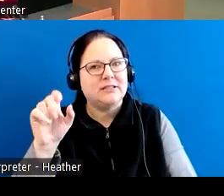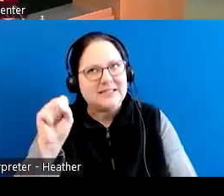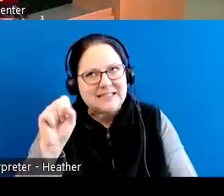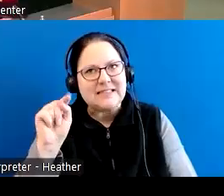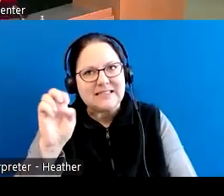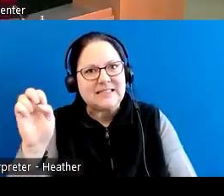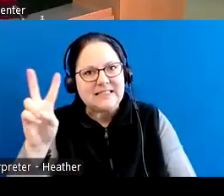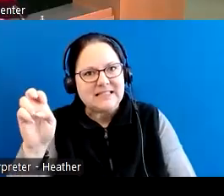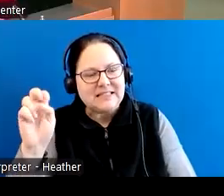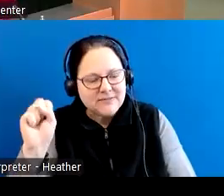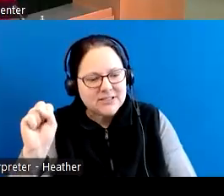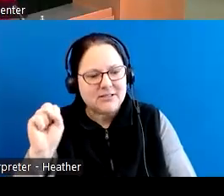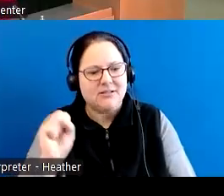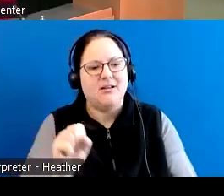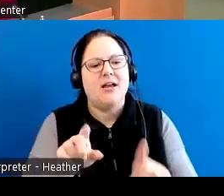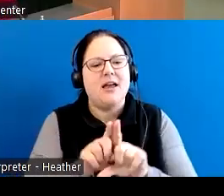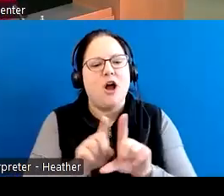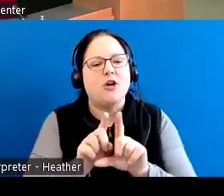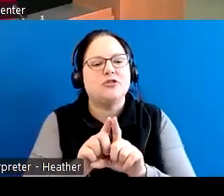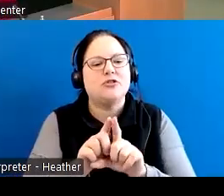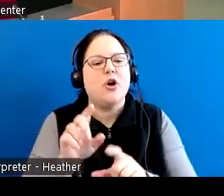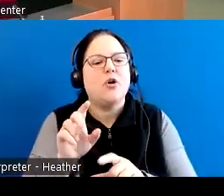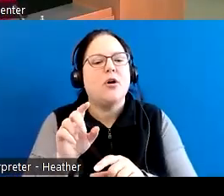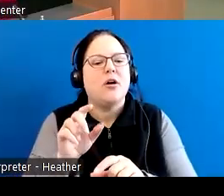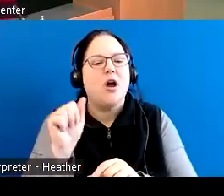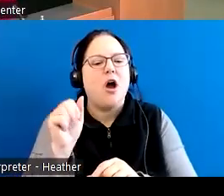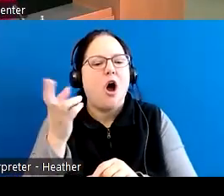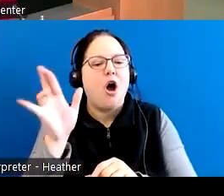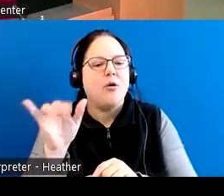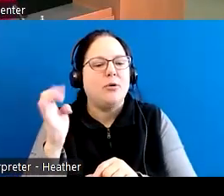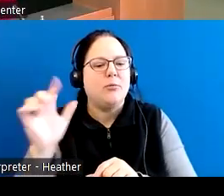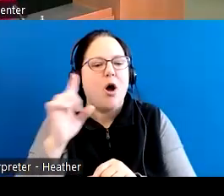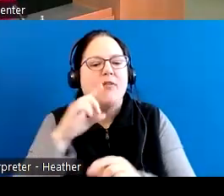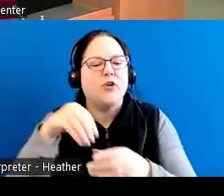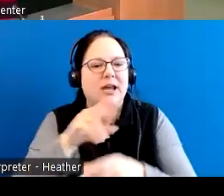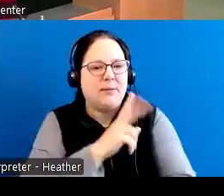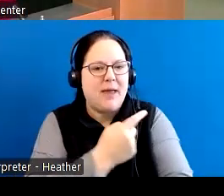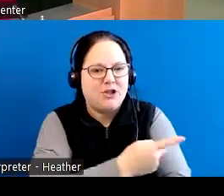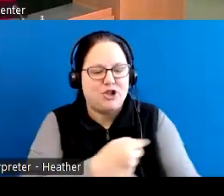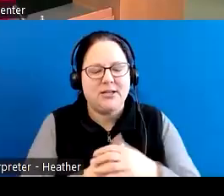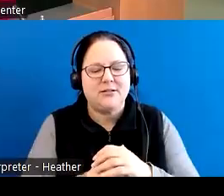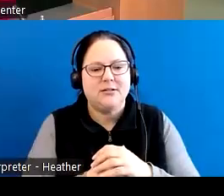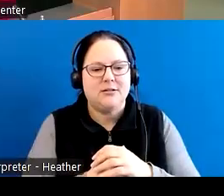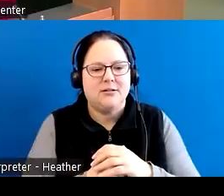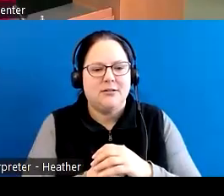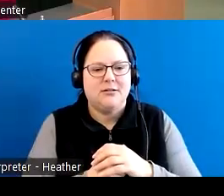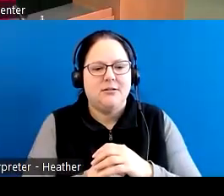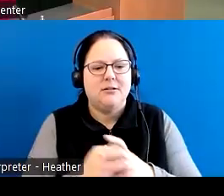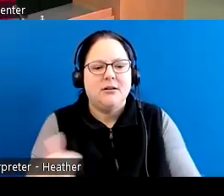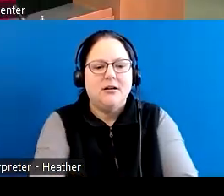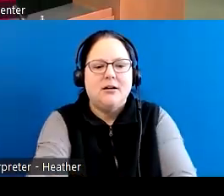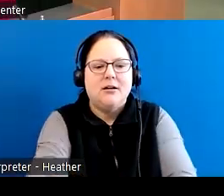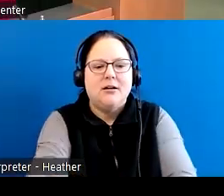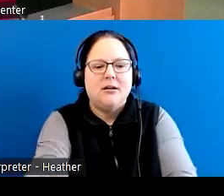mental health therapists for inpatient, Aubrey Ball. and we uh we're very excited to present